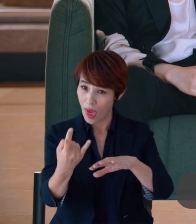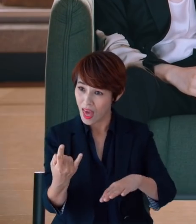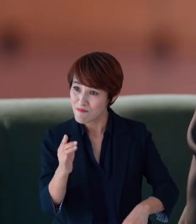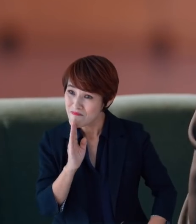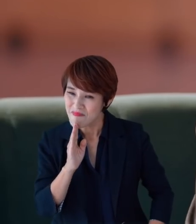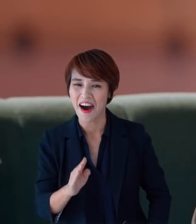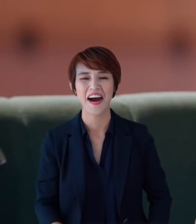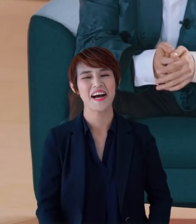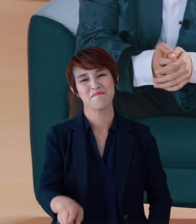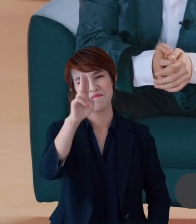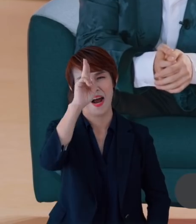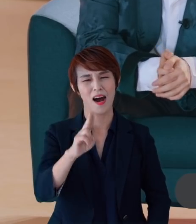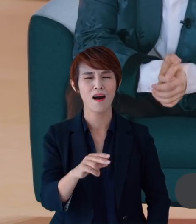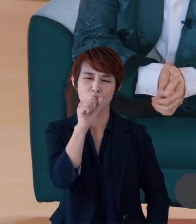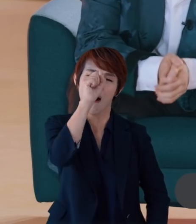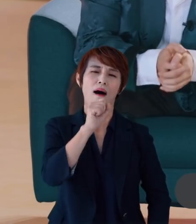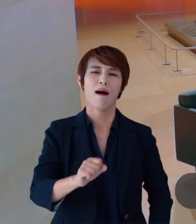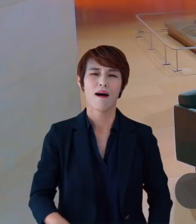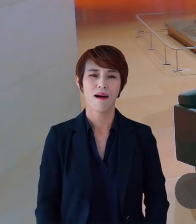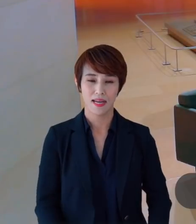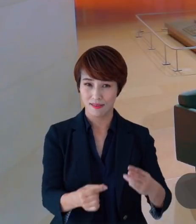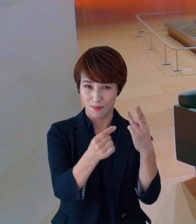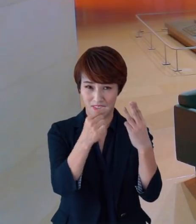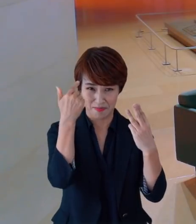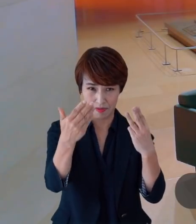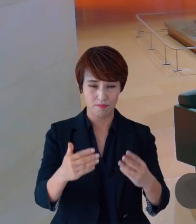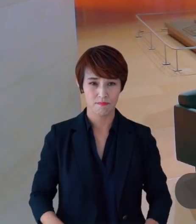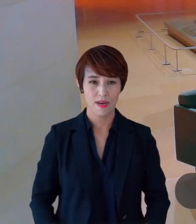That’s correct! j-hope: I love beef tartare so much.